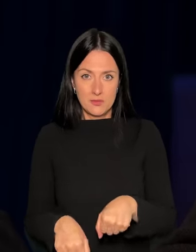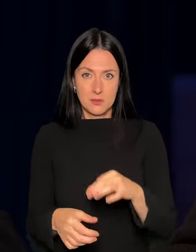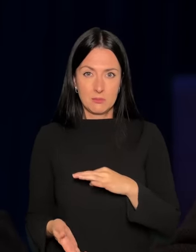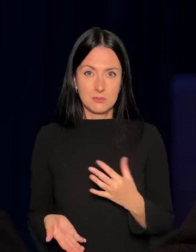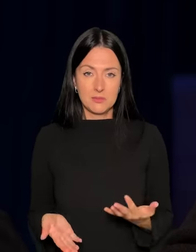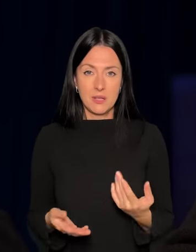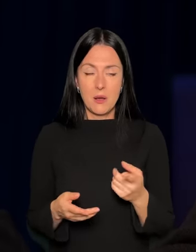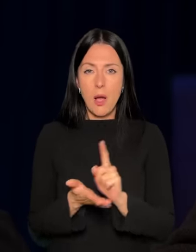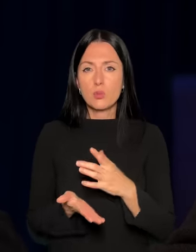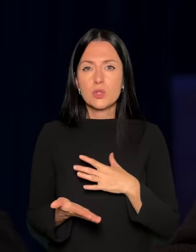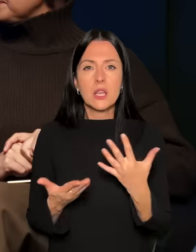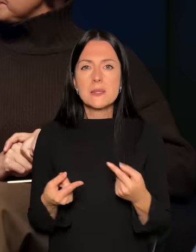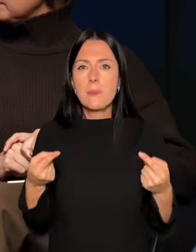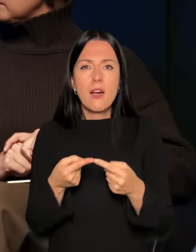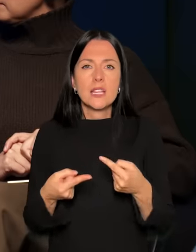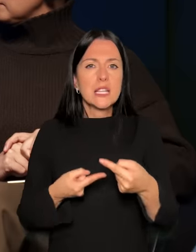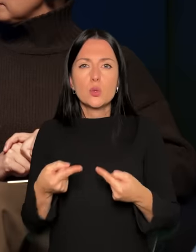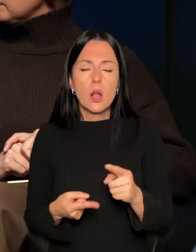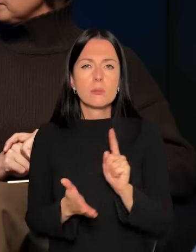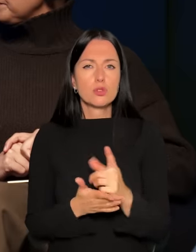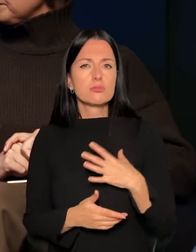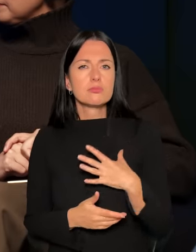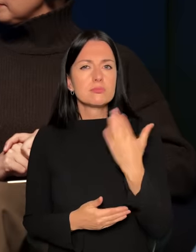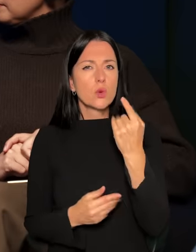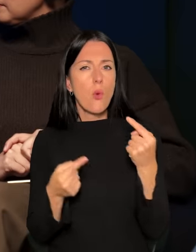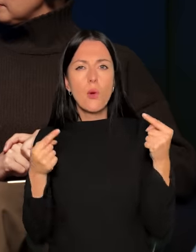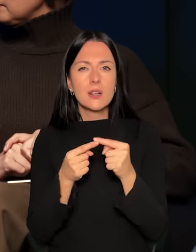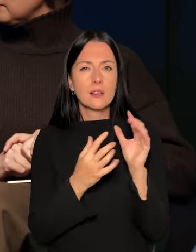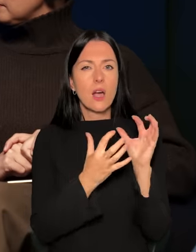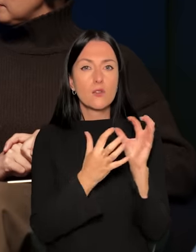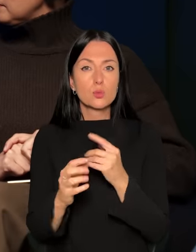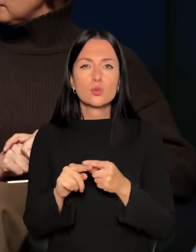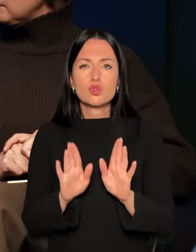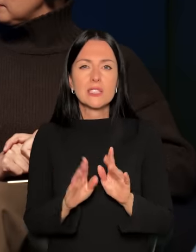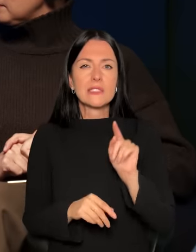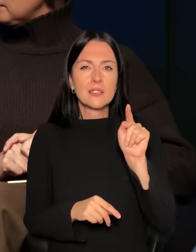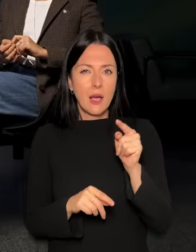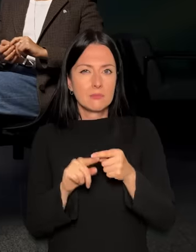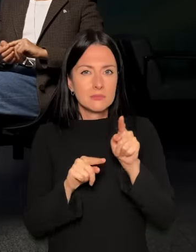It should be a specific ritual. You have to wait for a particular bus because only there is a place for that.